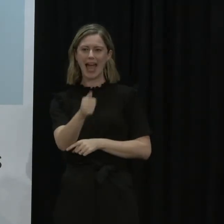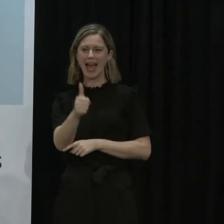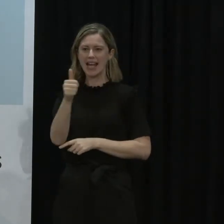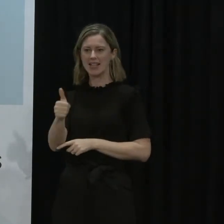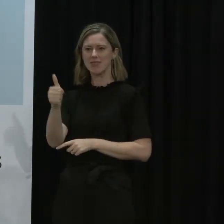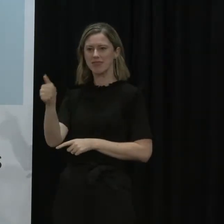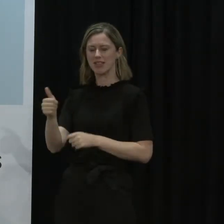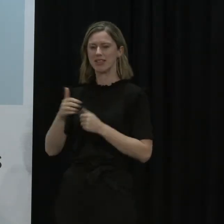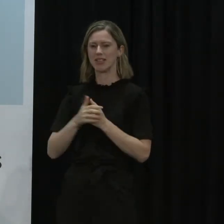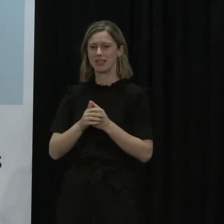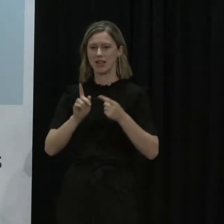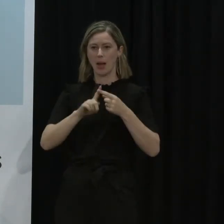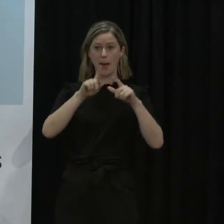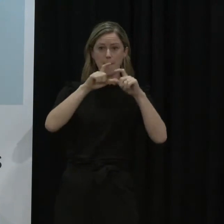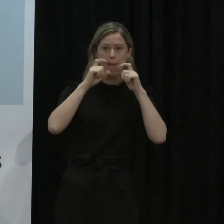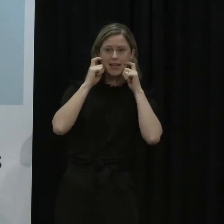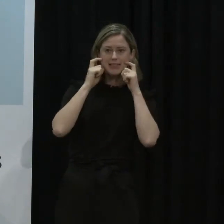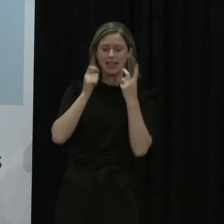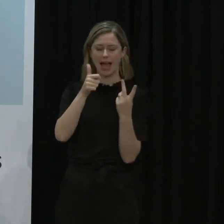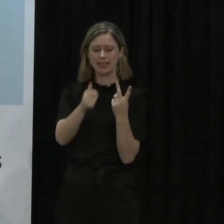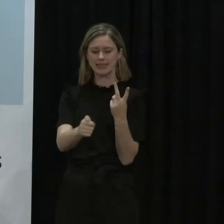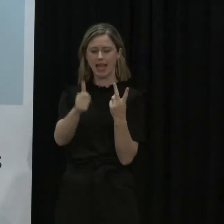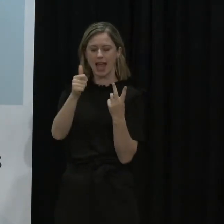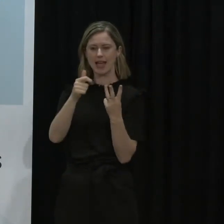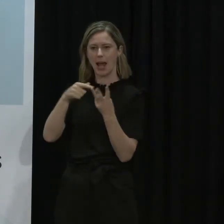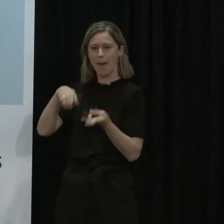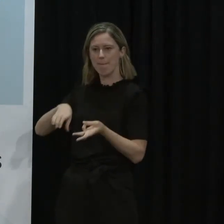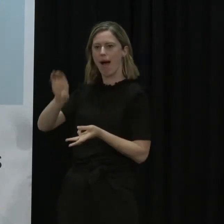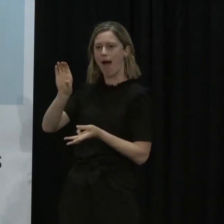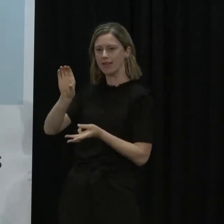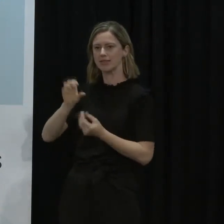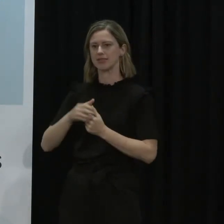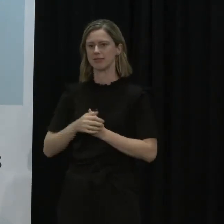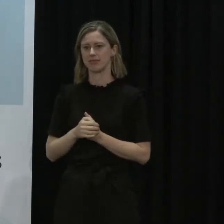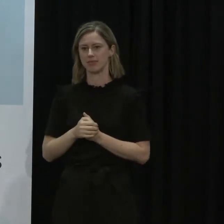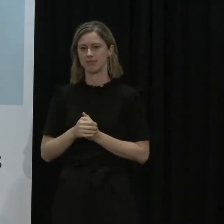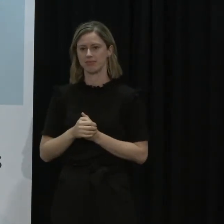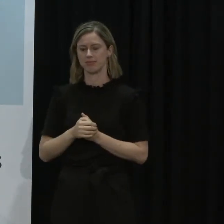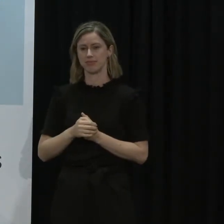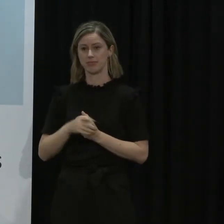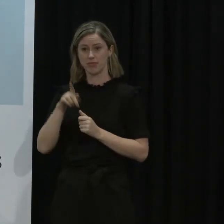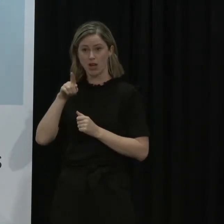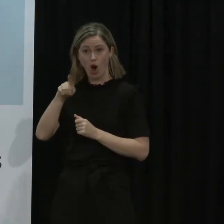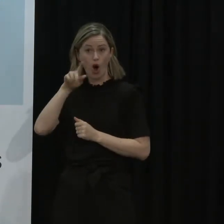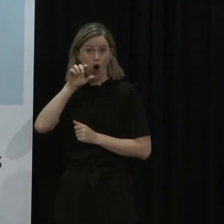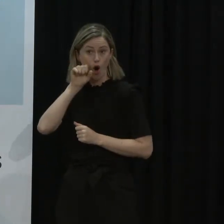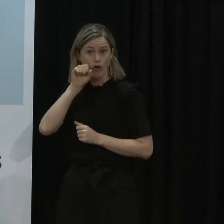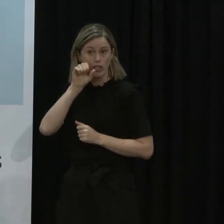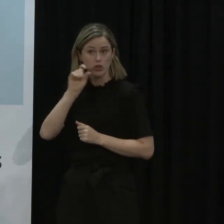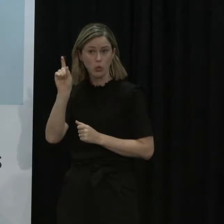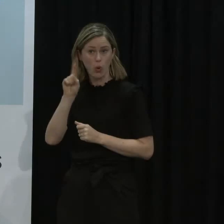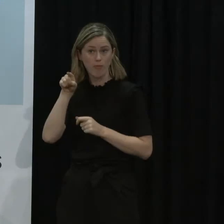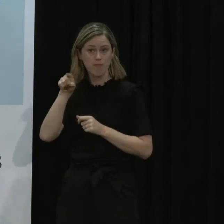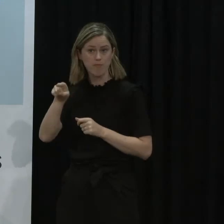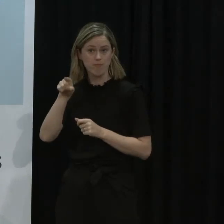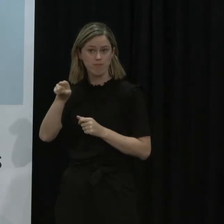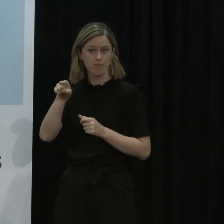and be ready to wear it. And three, just like before, scan